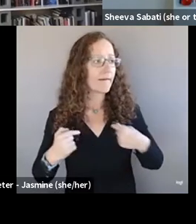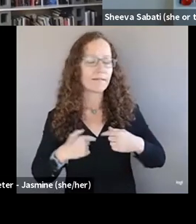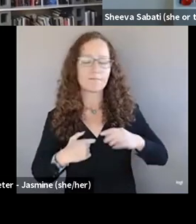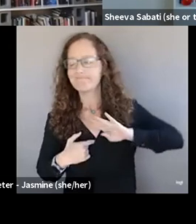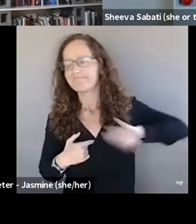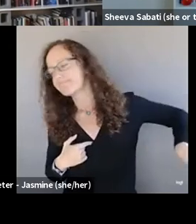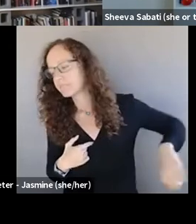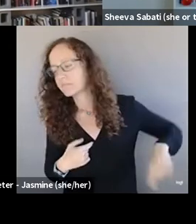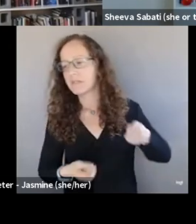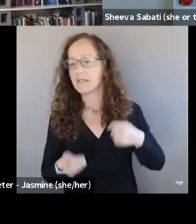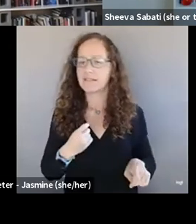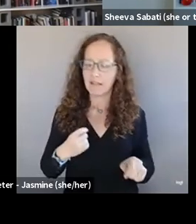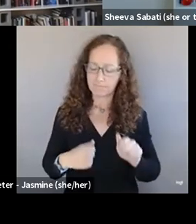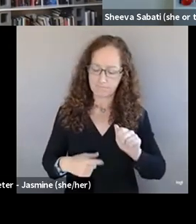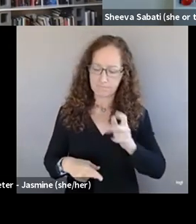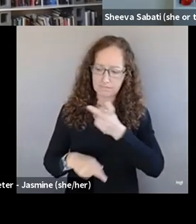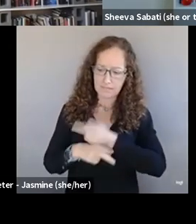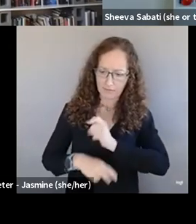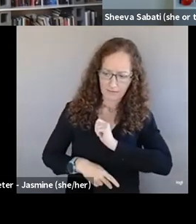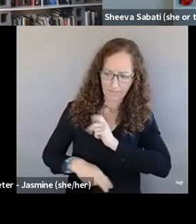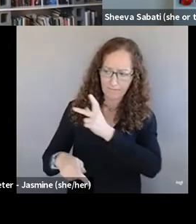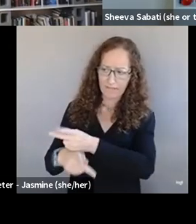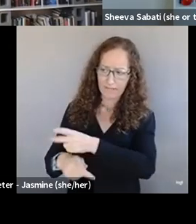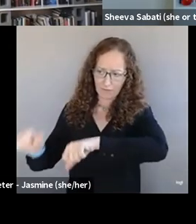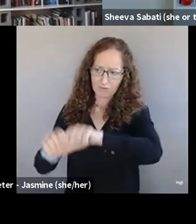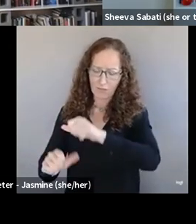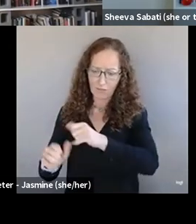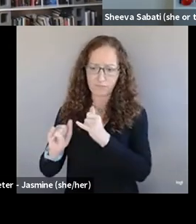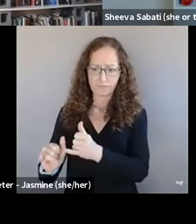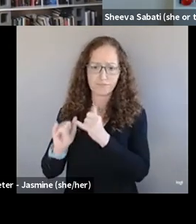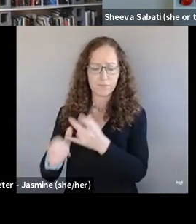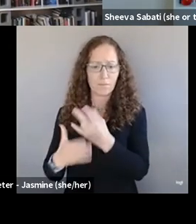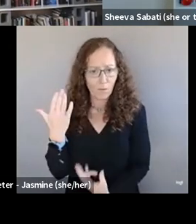other, take care of yourself and each other is a huge disruption